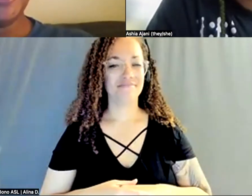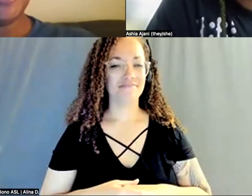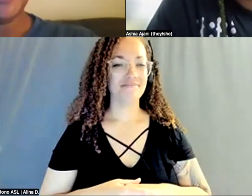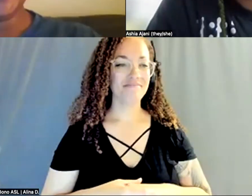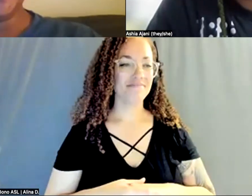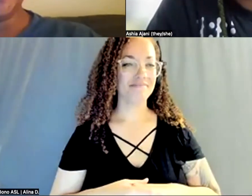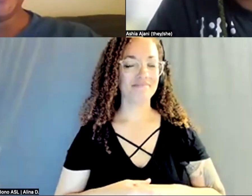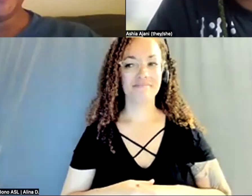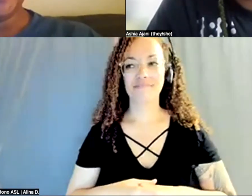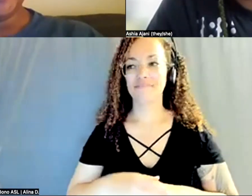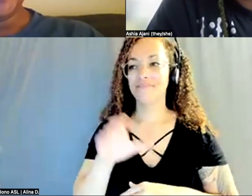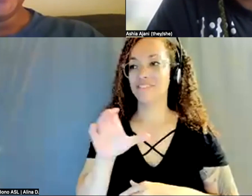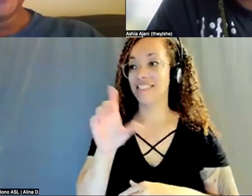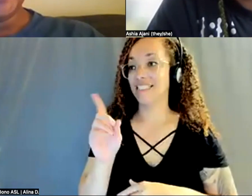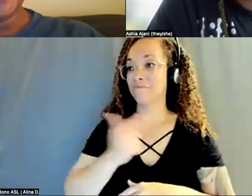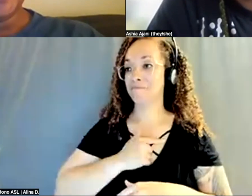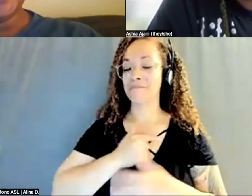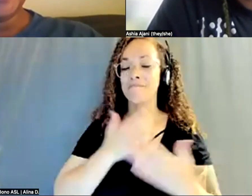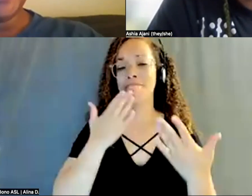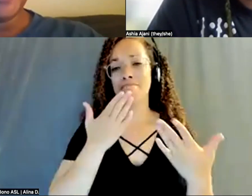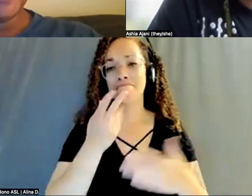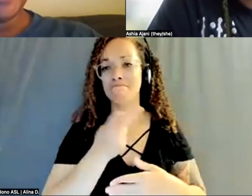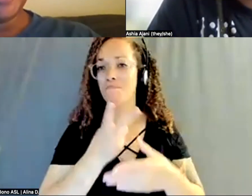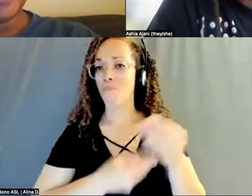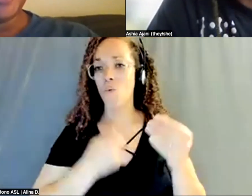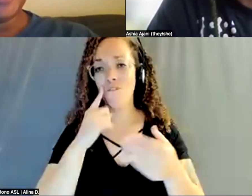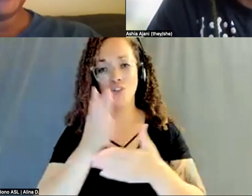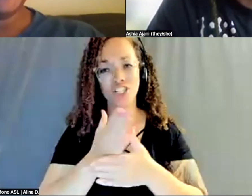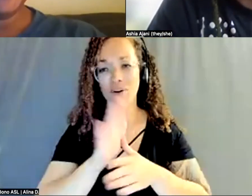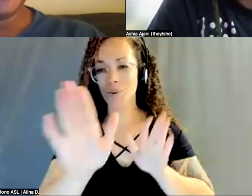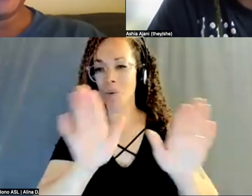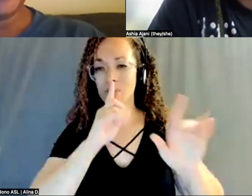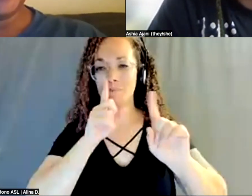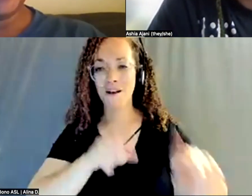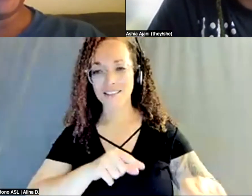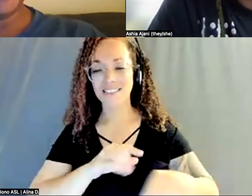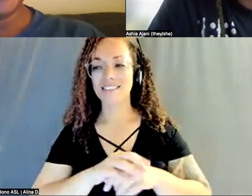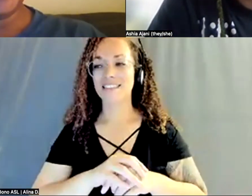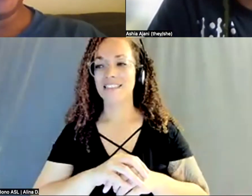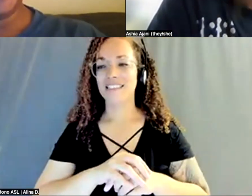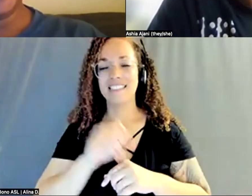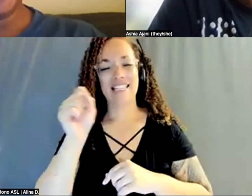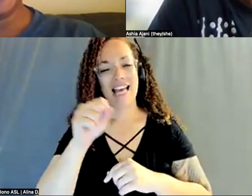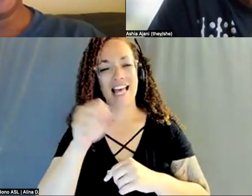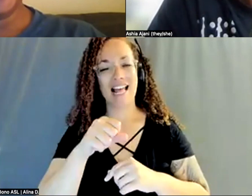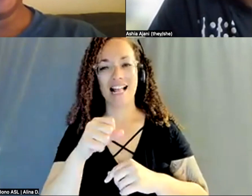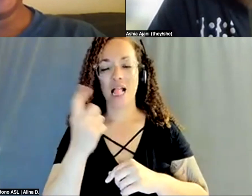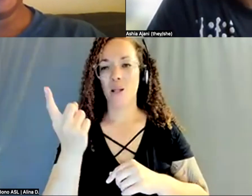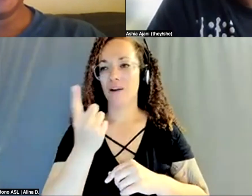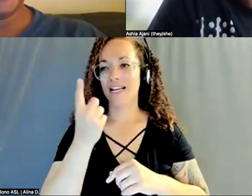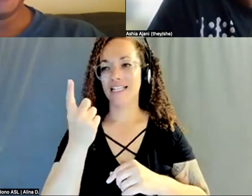Thank you both for sharing those responses. Yeah, it's always wonderful people reaffirm, yeah,